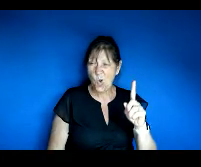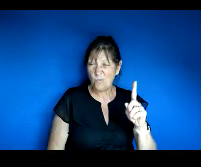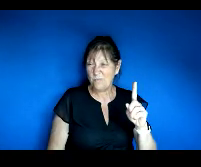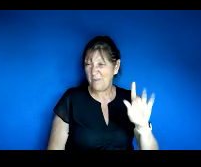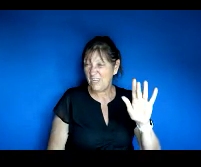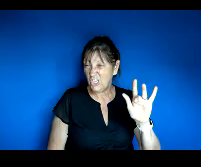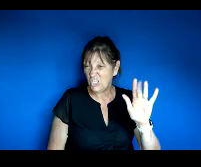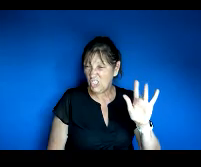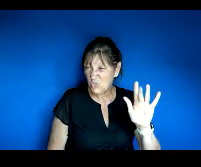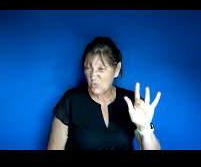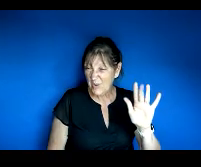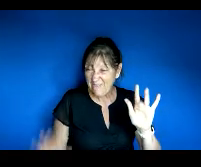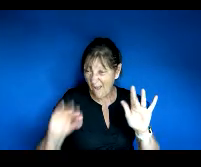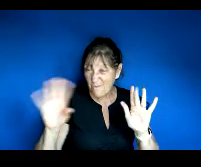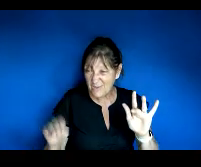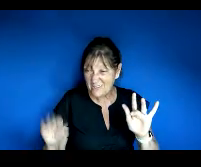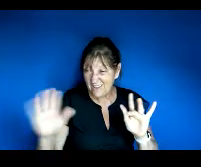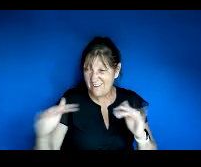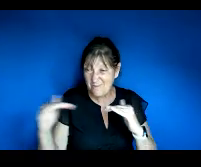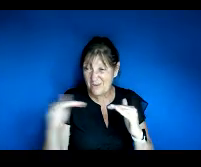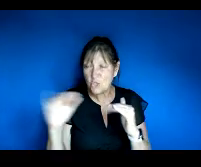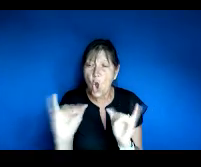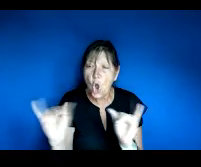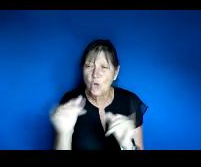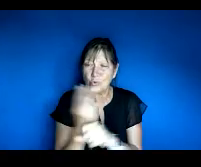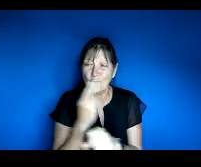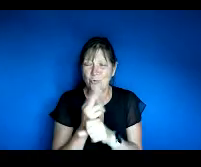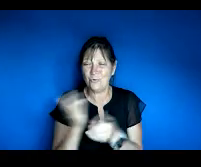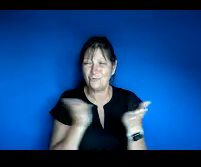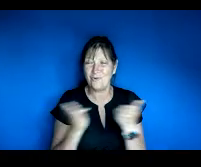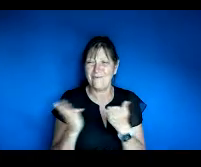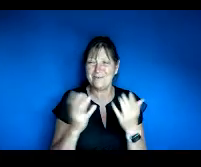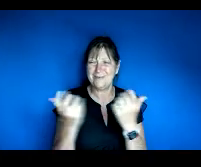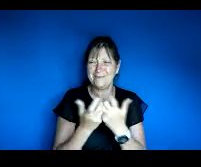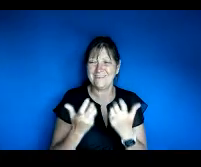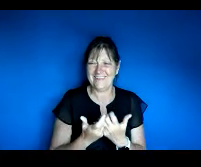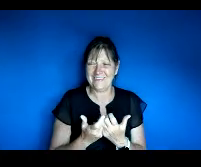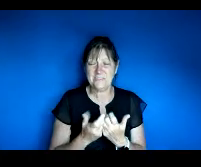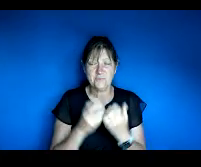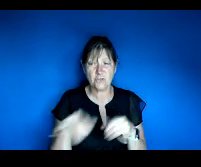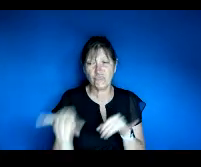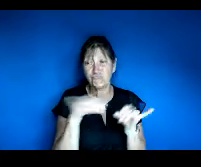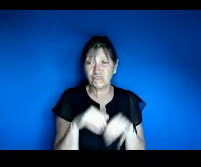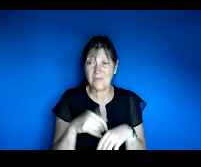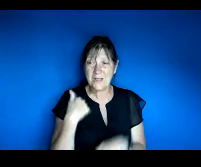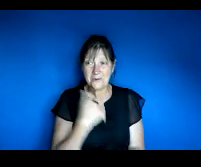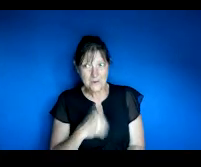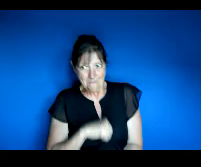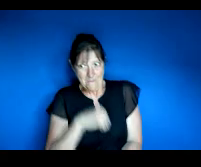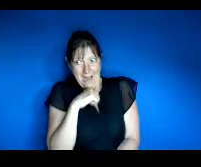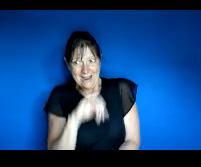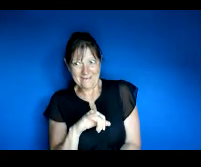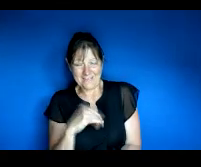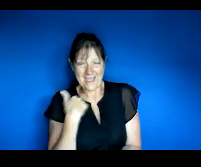is also gonna be using accommodations. And so it's very commonplace at UVM. I think we take pride in that, we offer robust services,